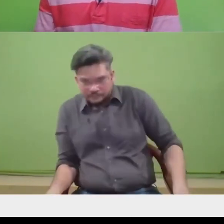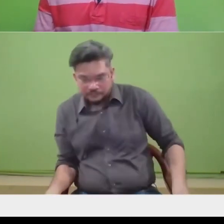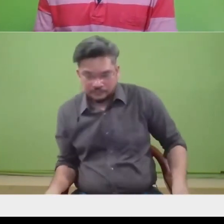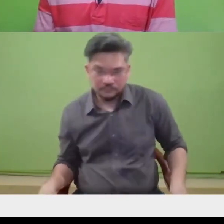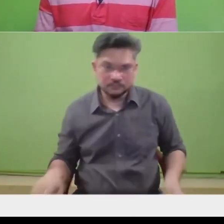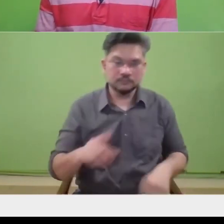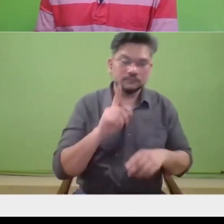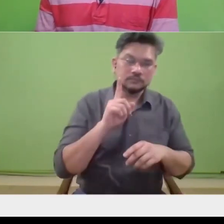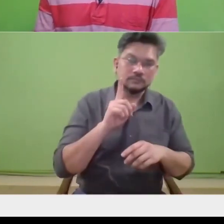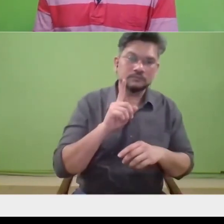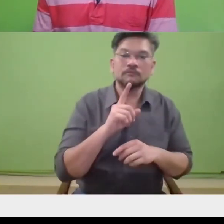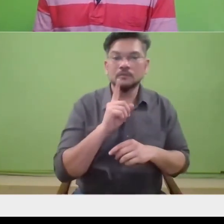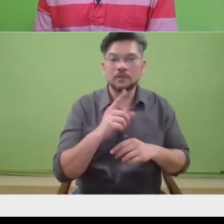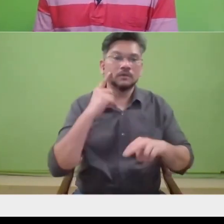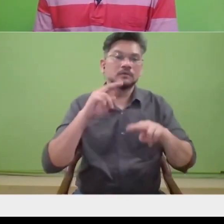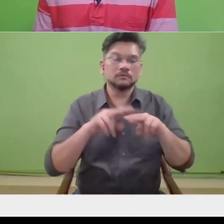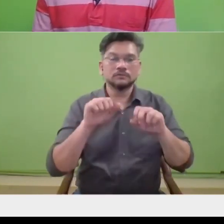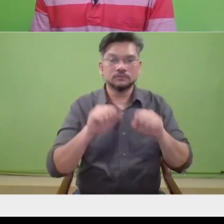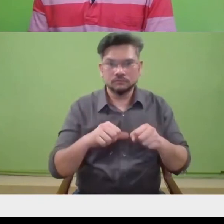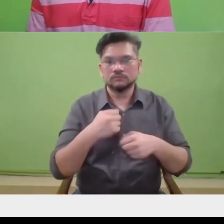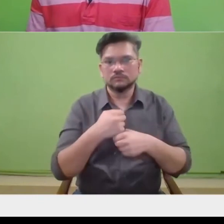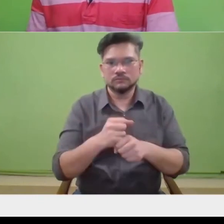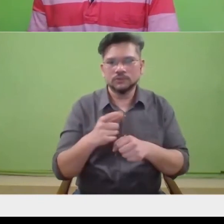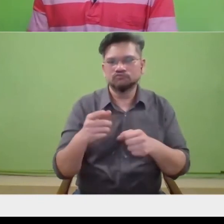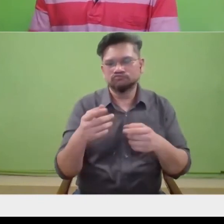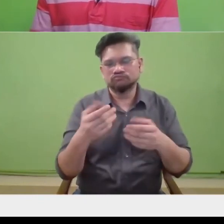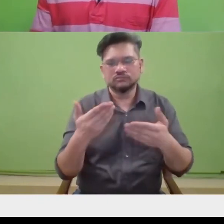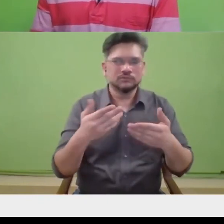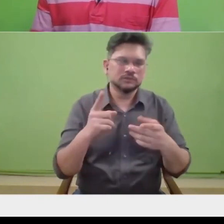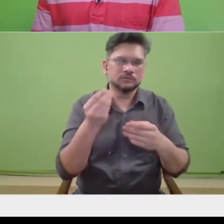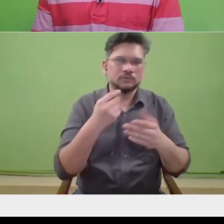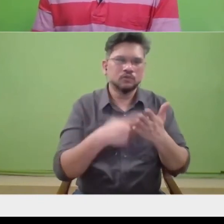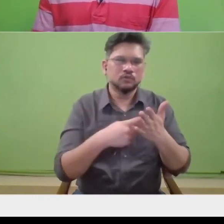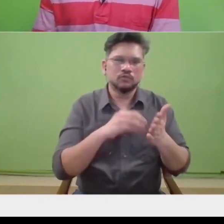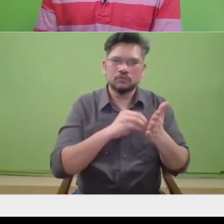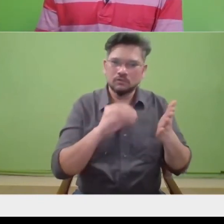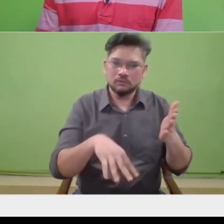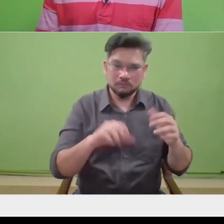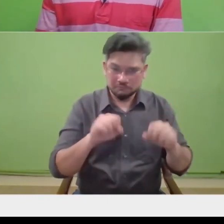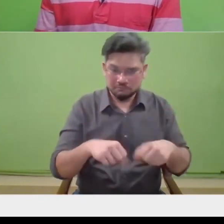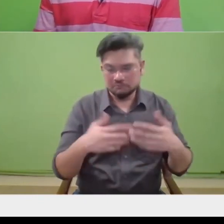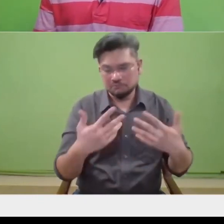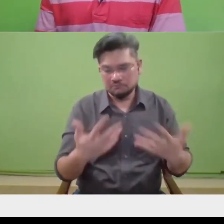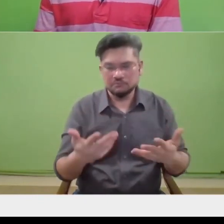make certain provisions that the person who has otherwise will have deep knowledge of the